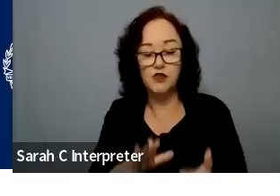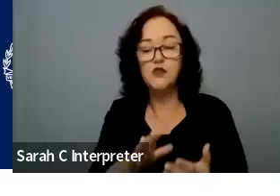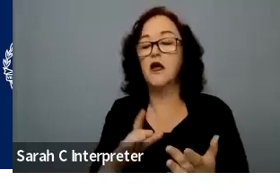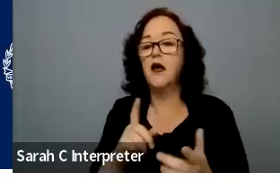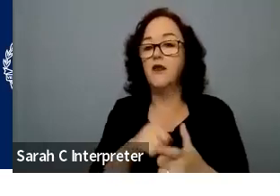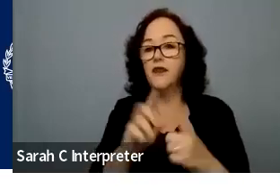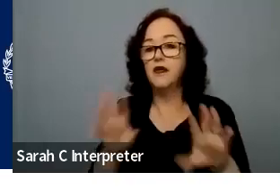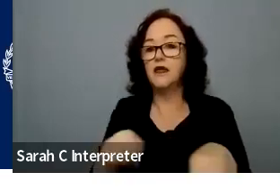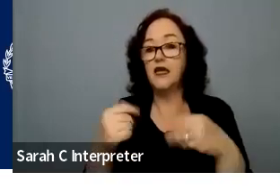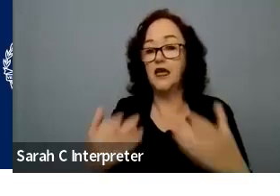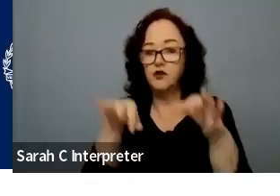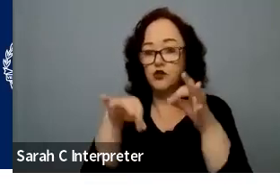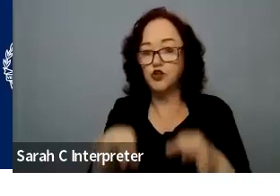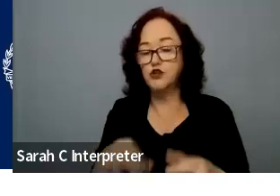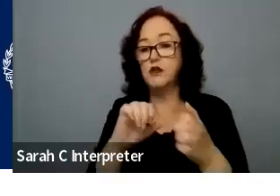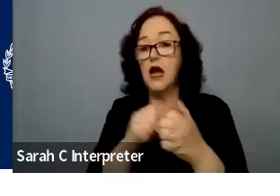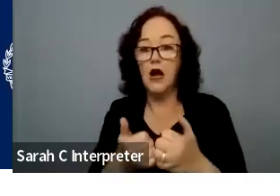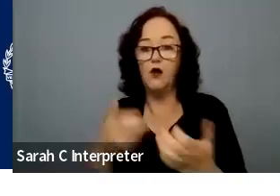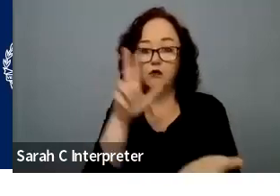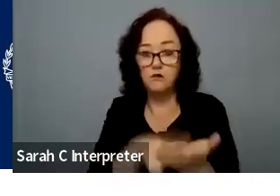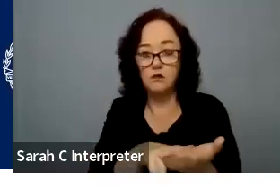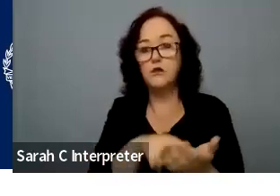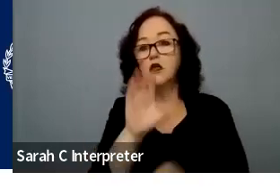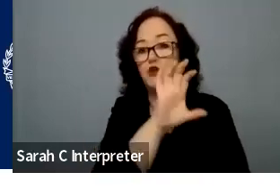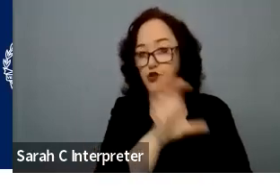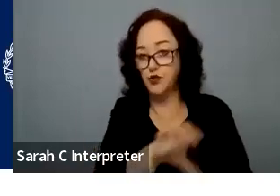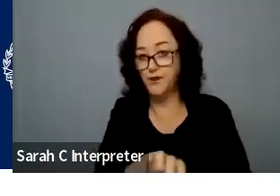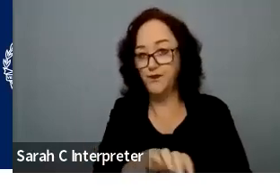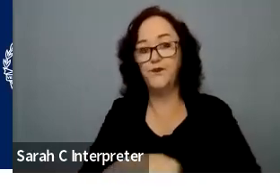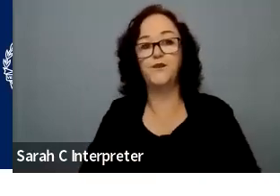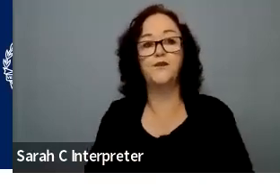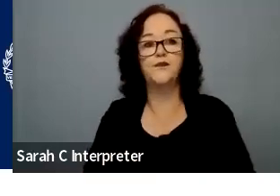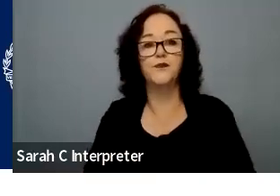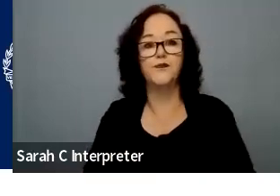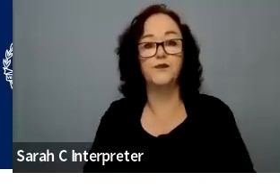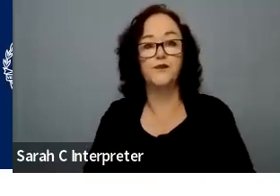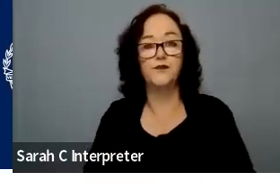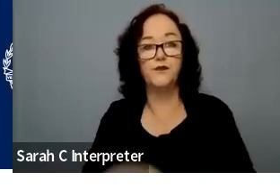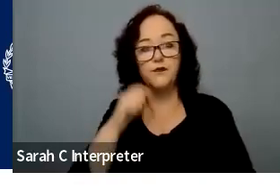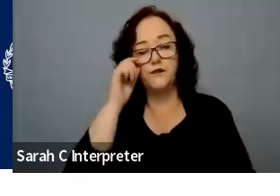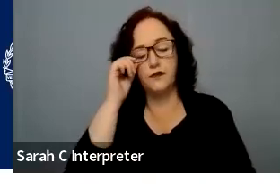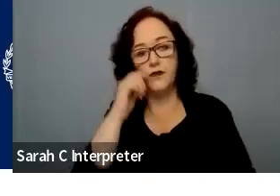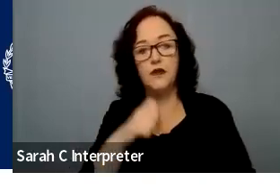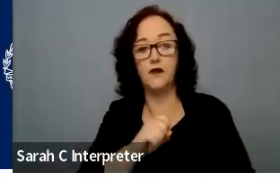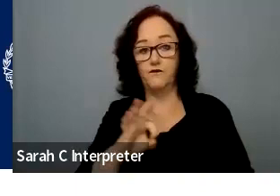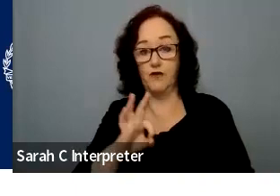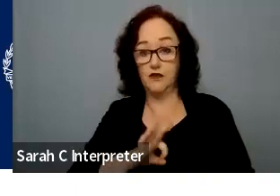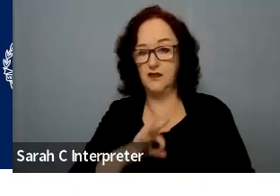into zoom on the day of the simulation. Faculty who were group facilitators, and again many of